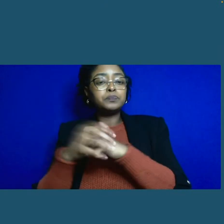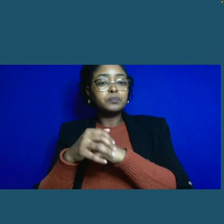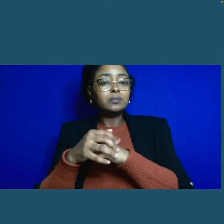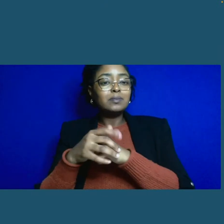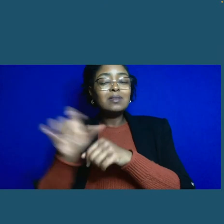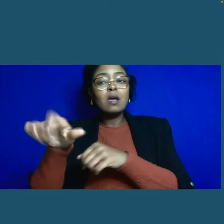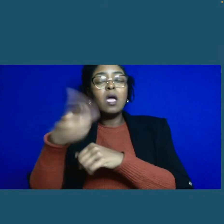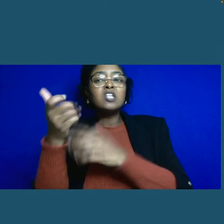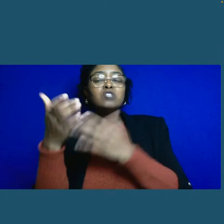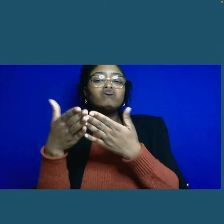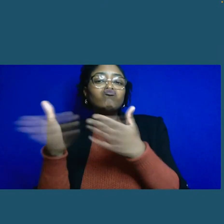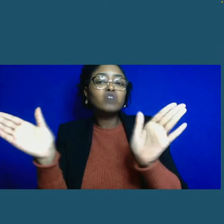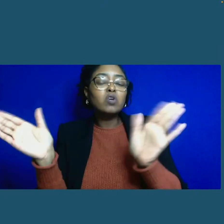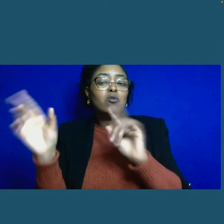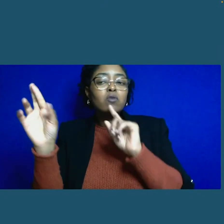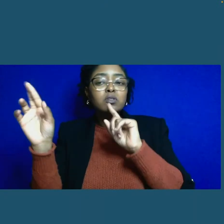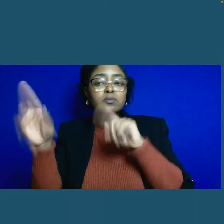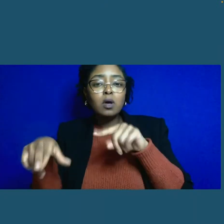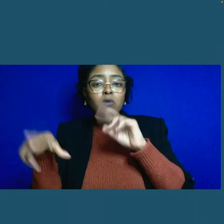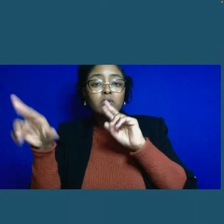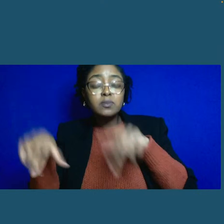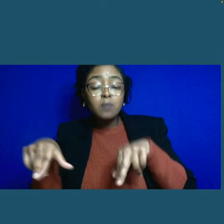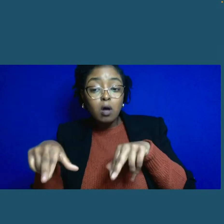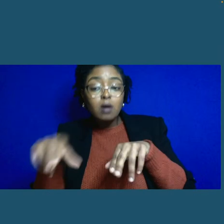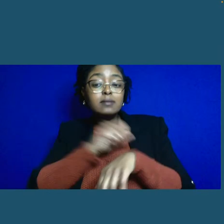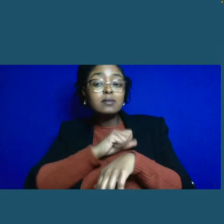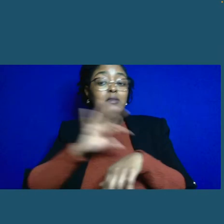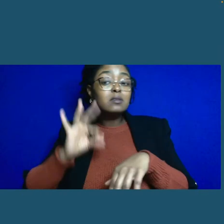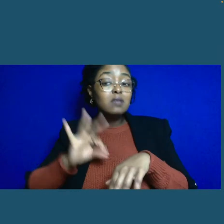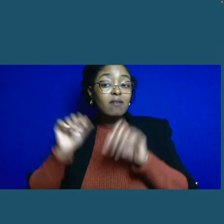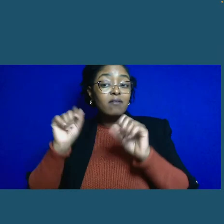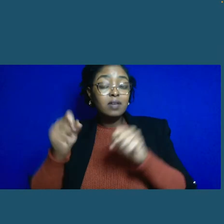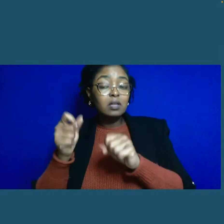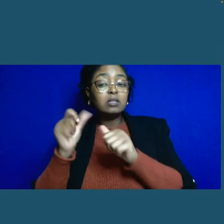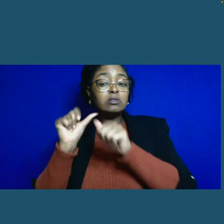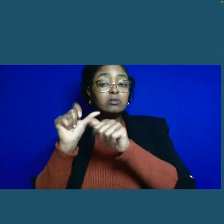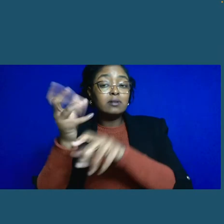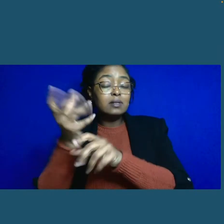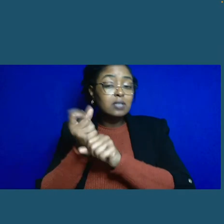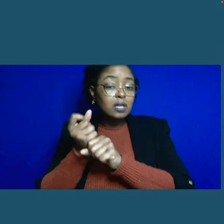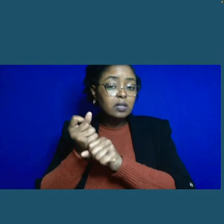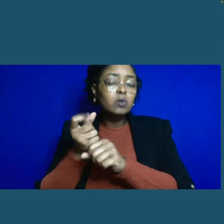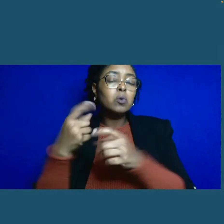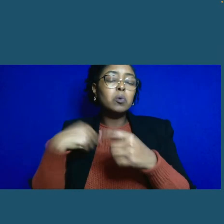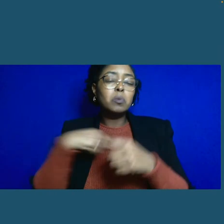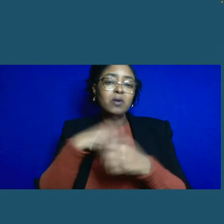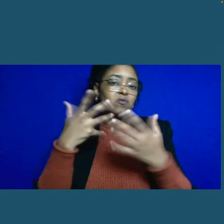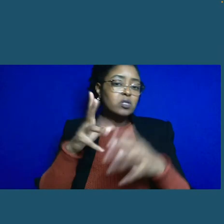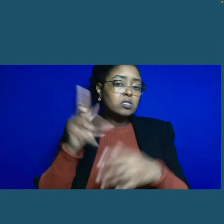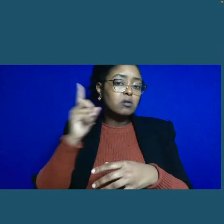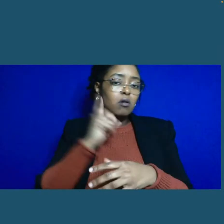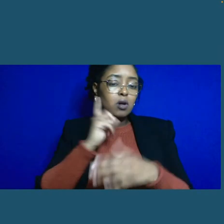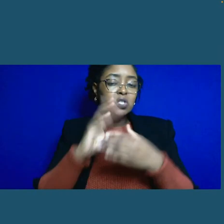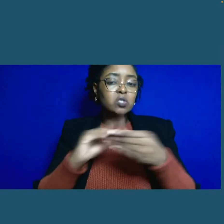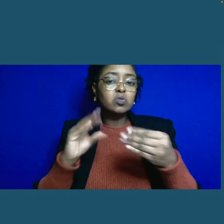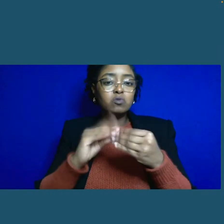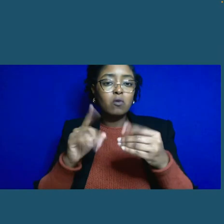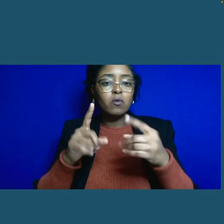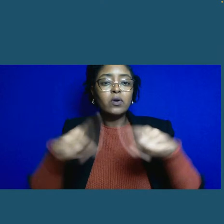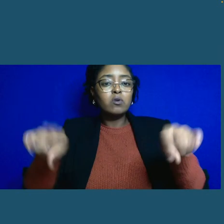share that with you, Um as well as, um You know any any general responses that we can, the staff